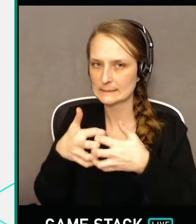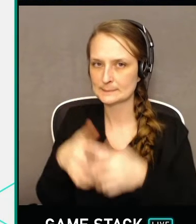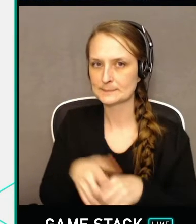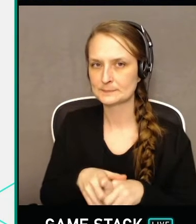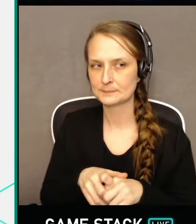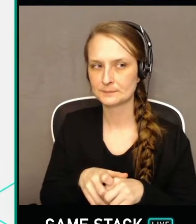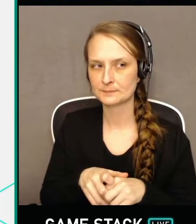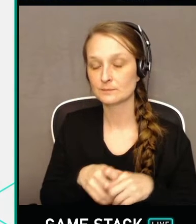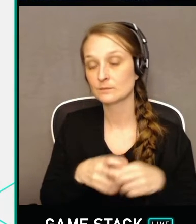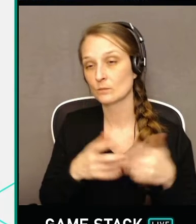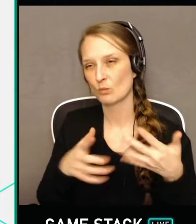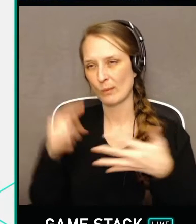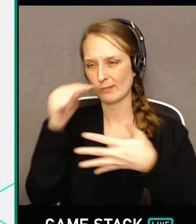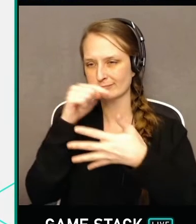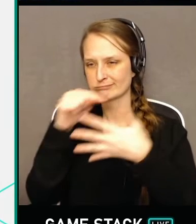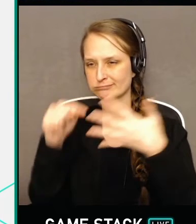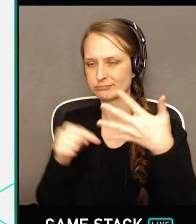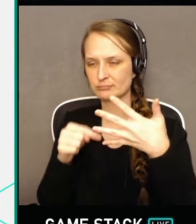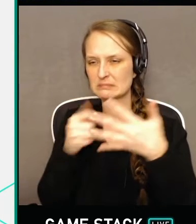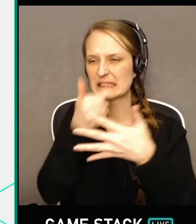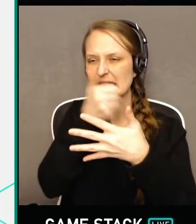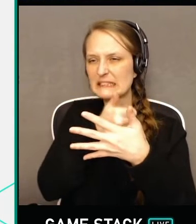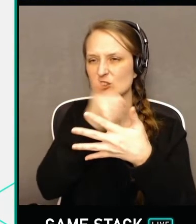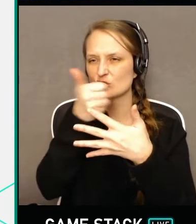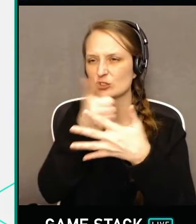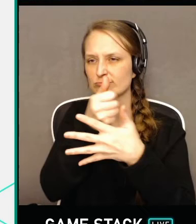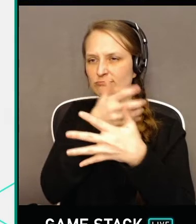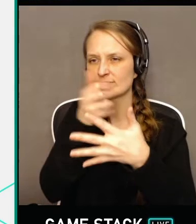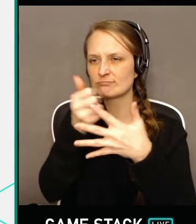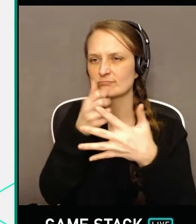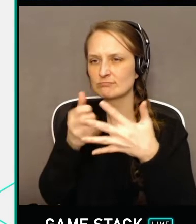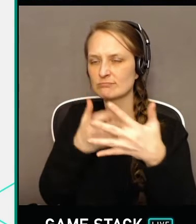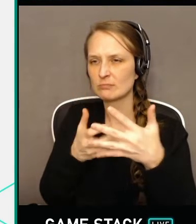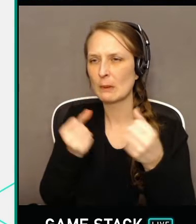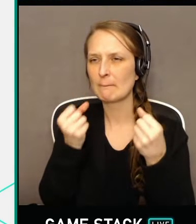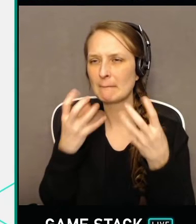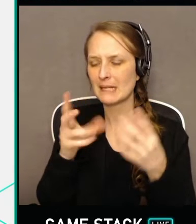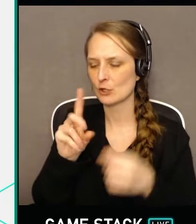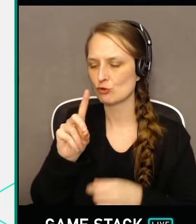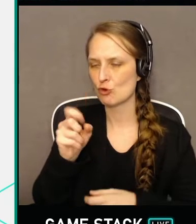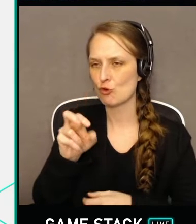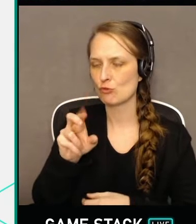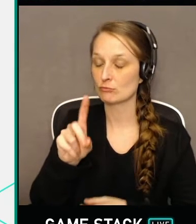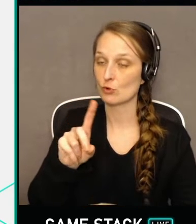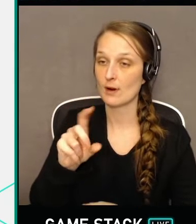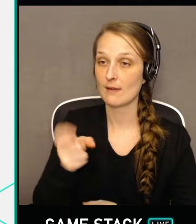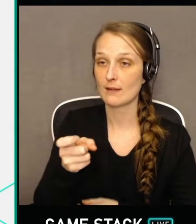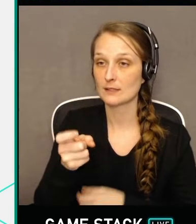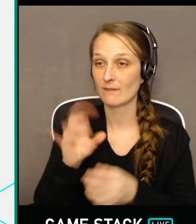We're going to go over this list one by one, back with many DirectX features you want to make sure that you have the right OS,